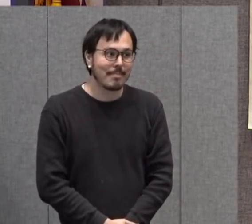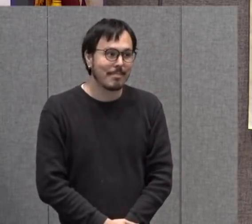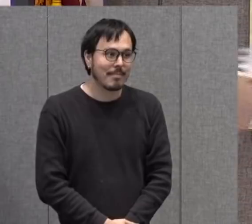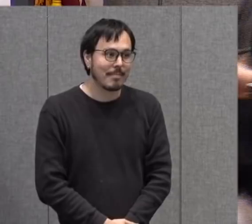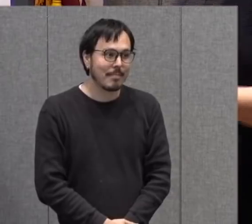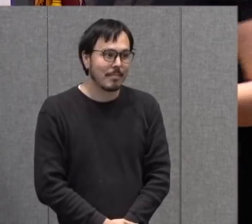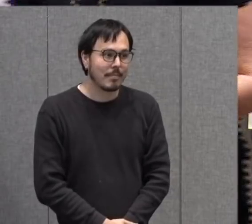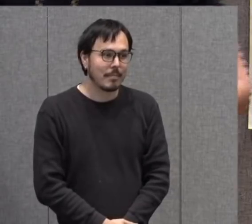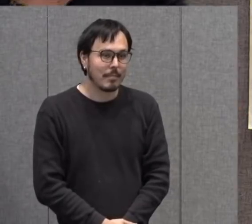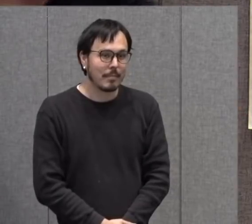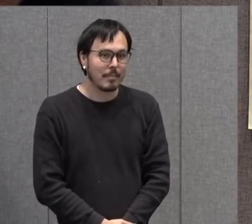I am.